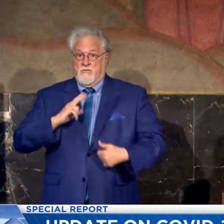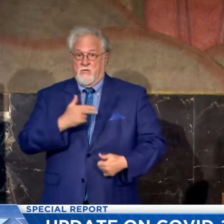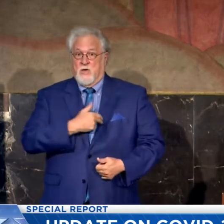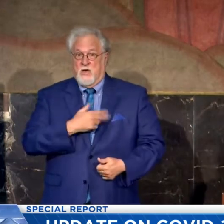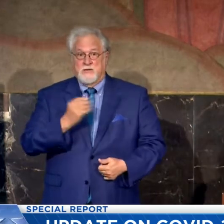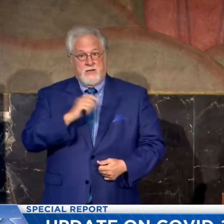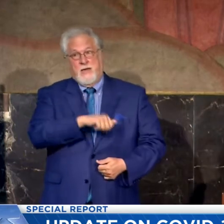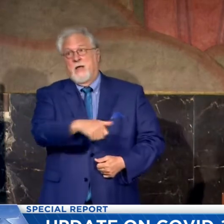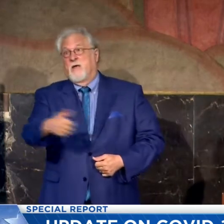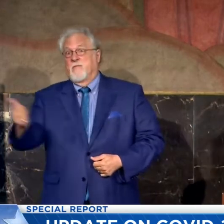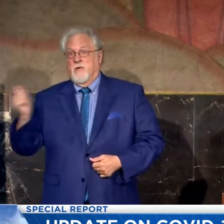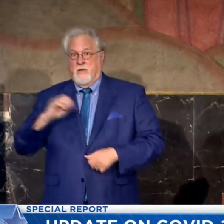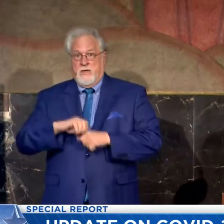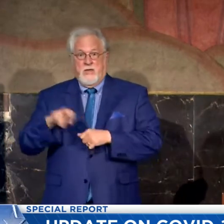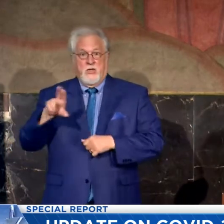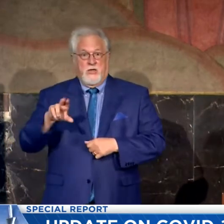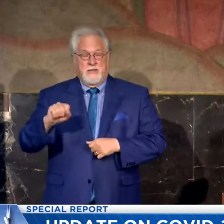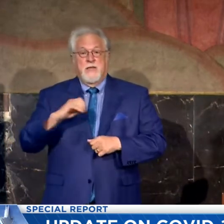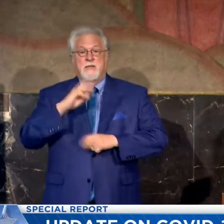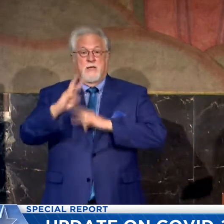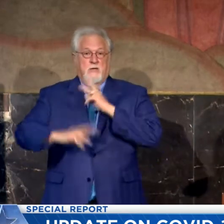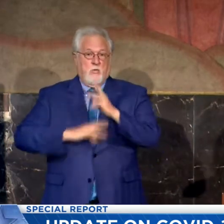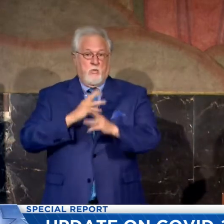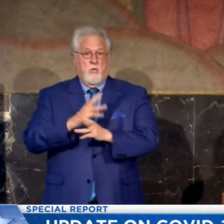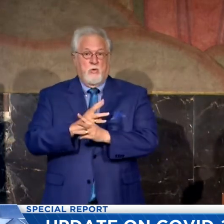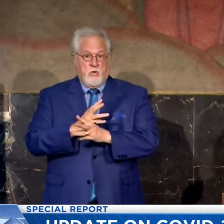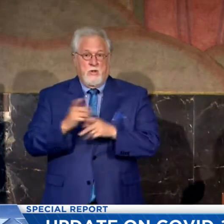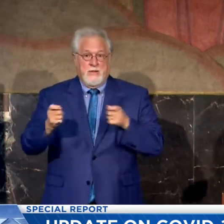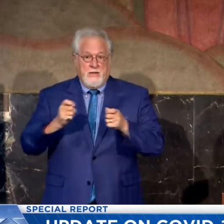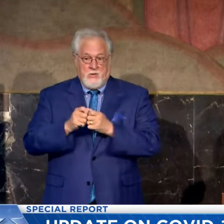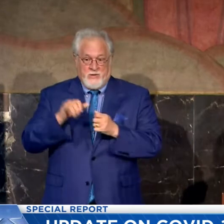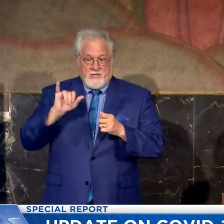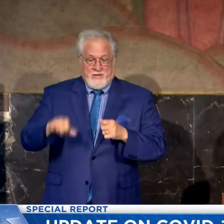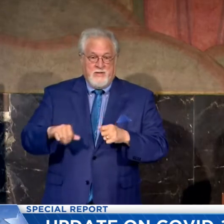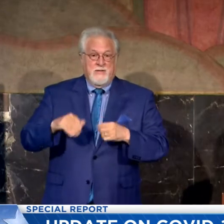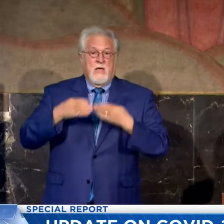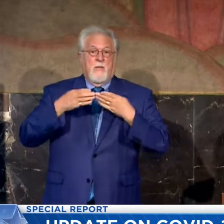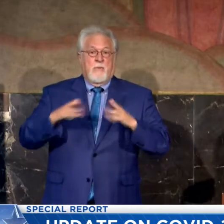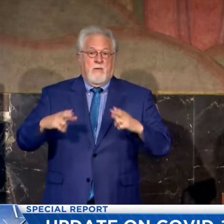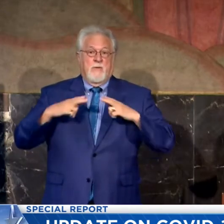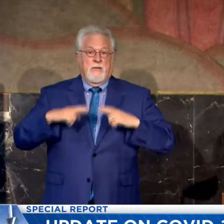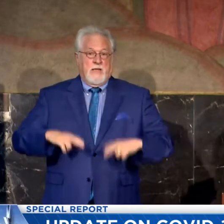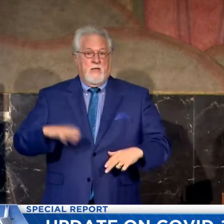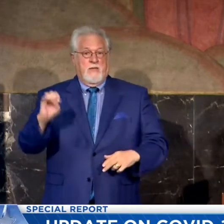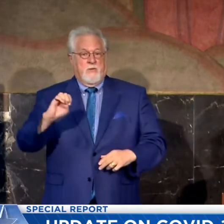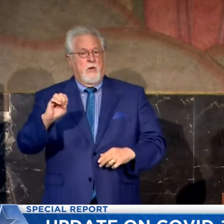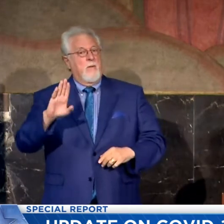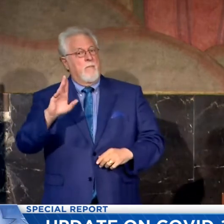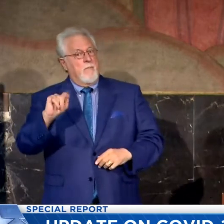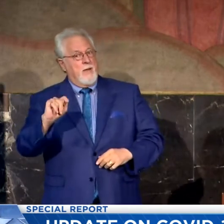PERCENT. THIS IS A REAL CHALLENGE FOR US AND EVERYBODY ACROSS THE